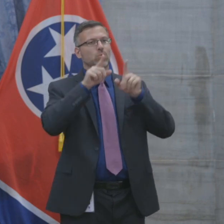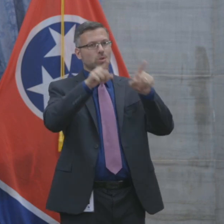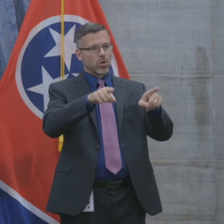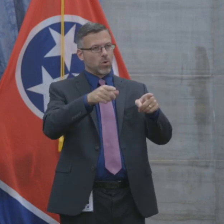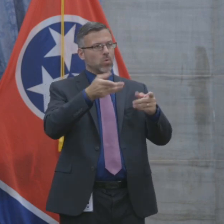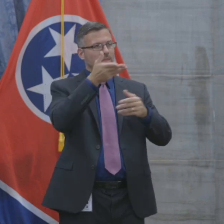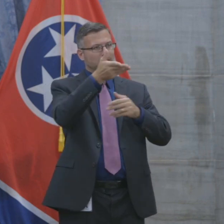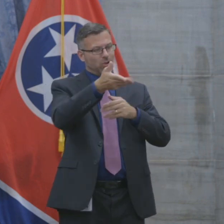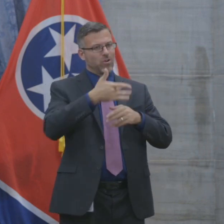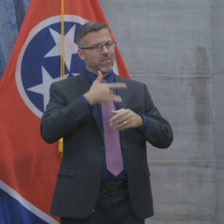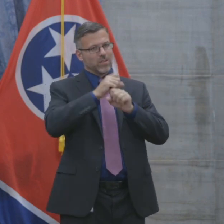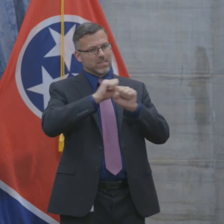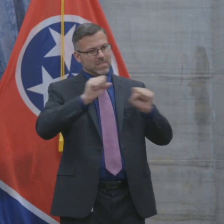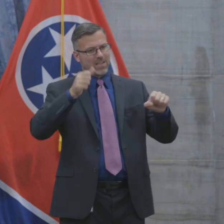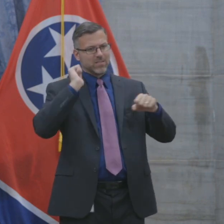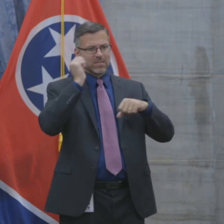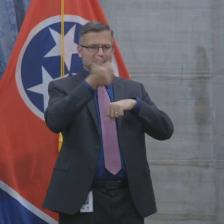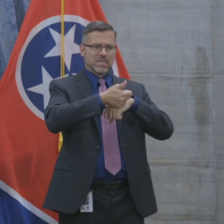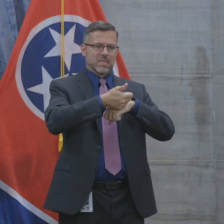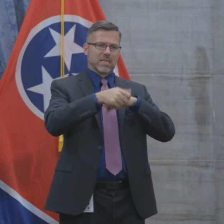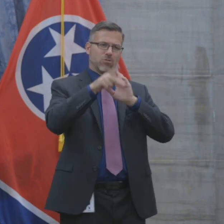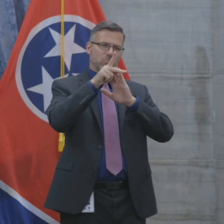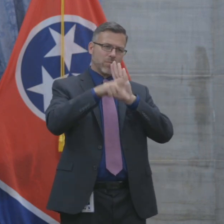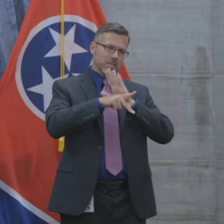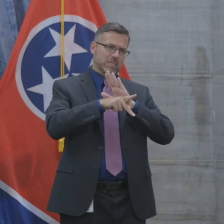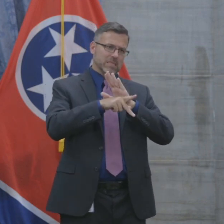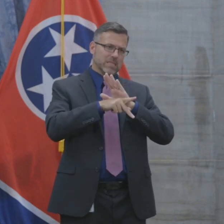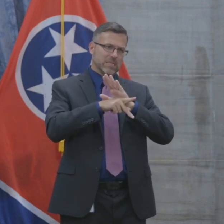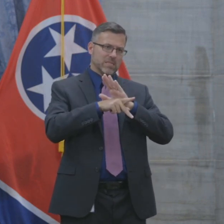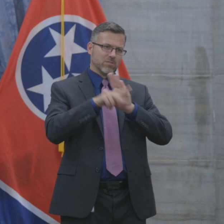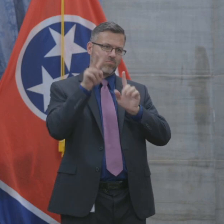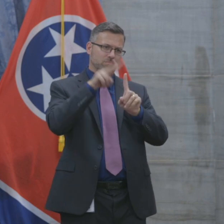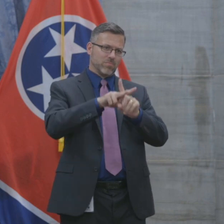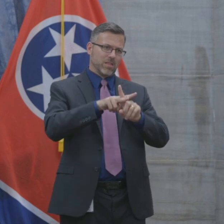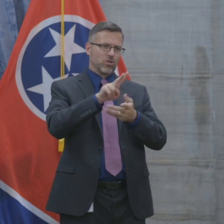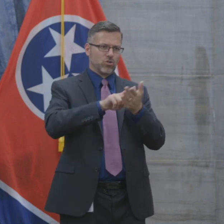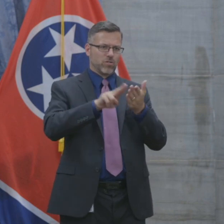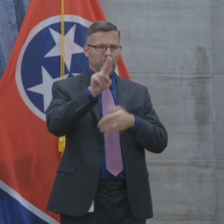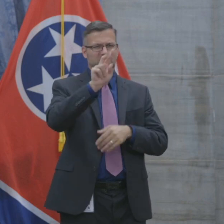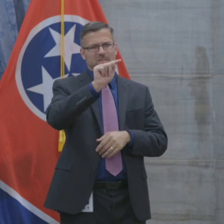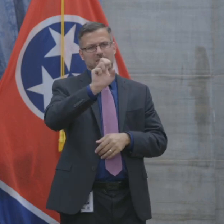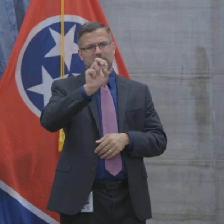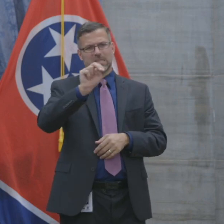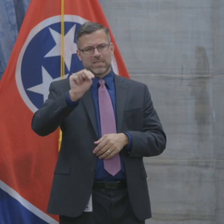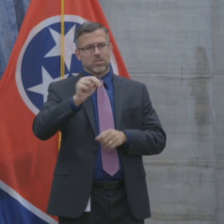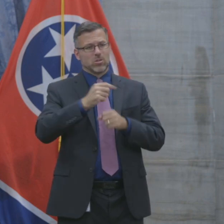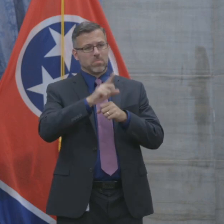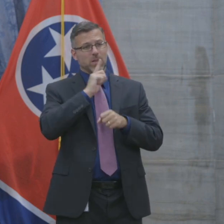penalties. I want to think what are your thoughts. At the end of the day the students are paying violation but they